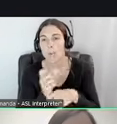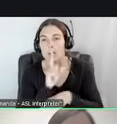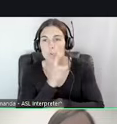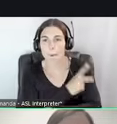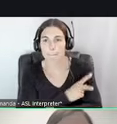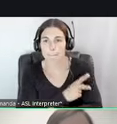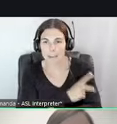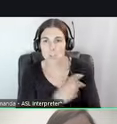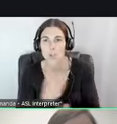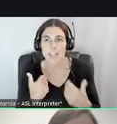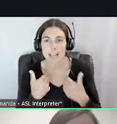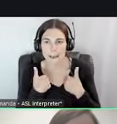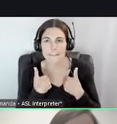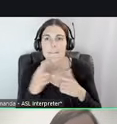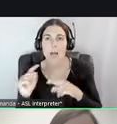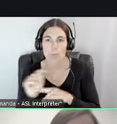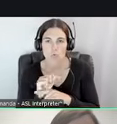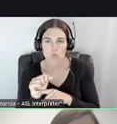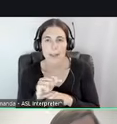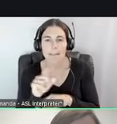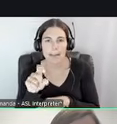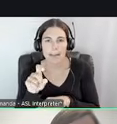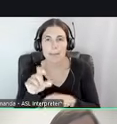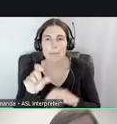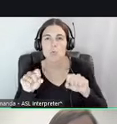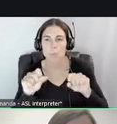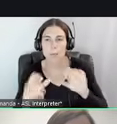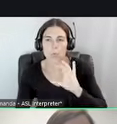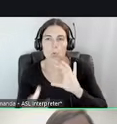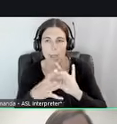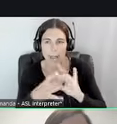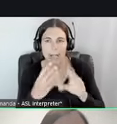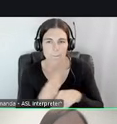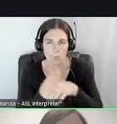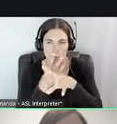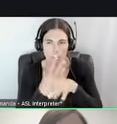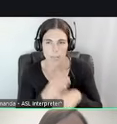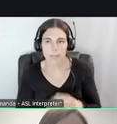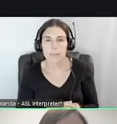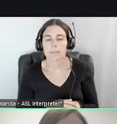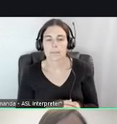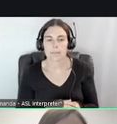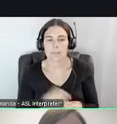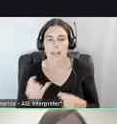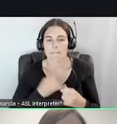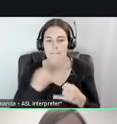the training that they need in order to connect virtually. And then finally, we just announced